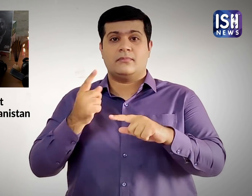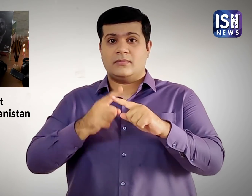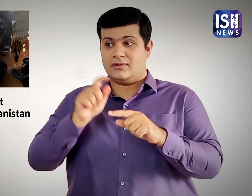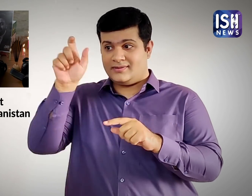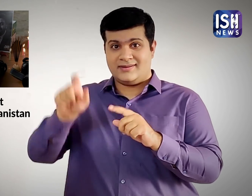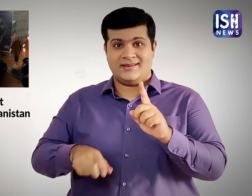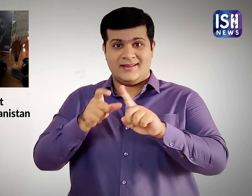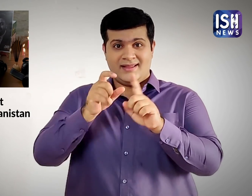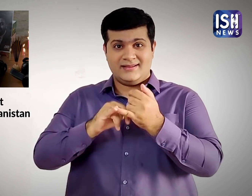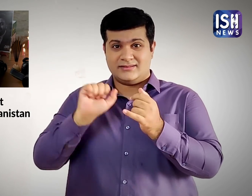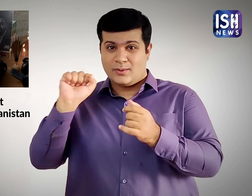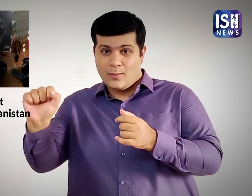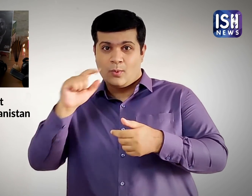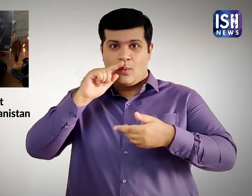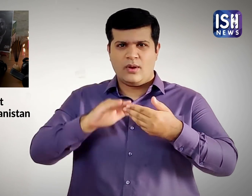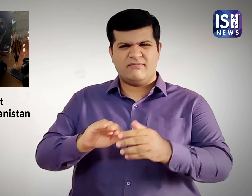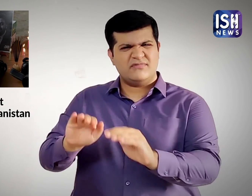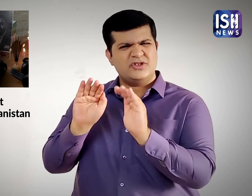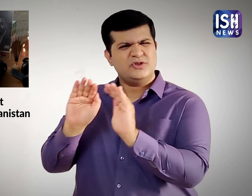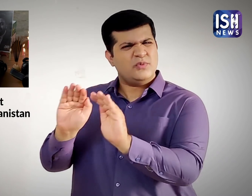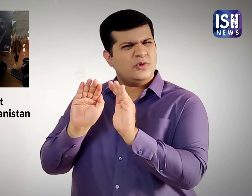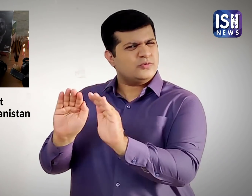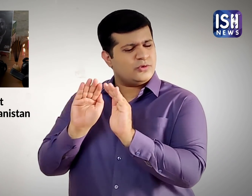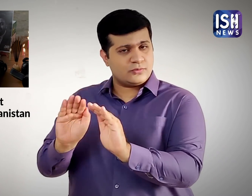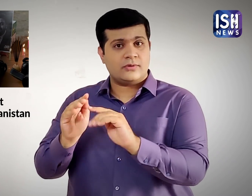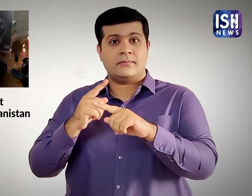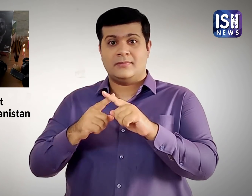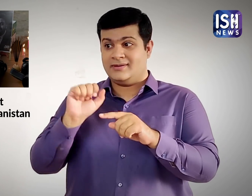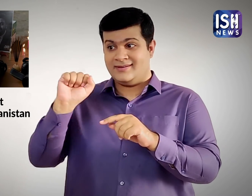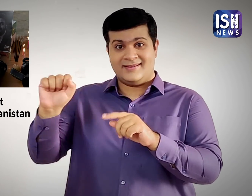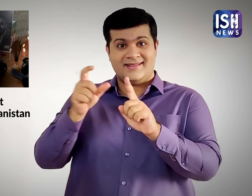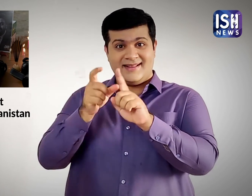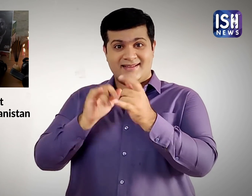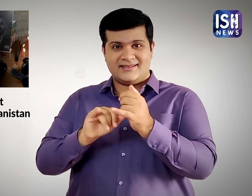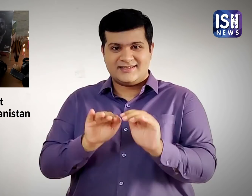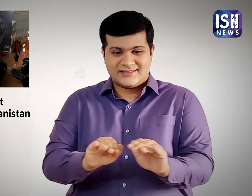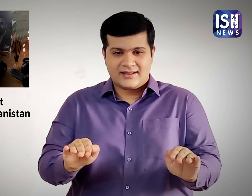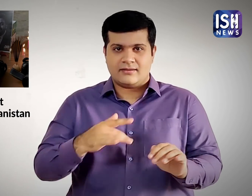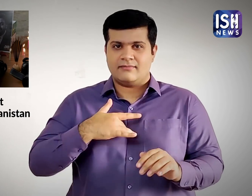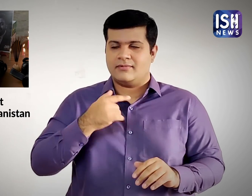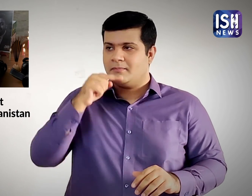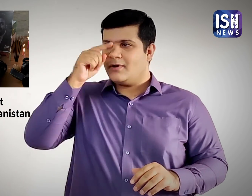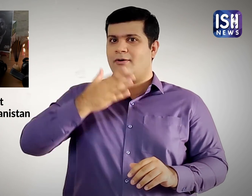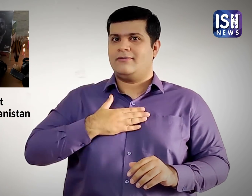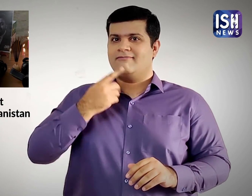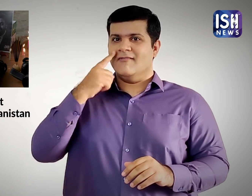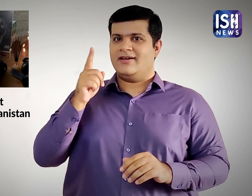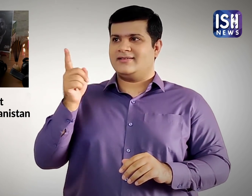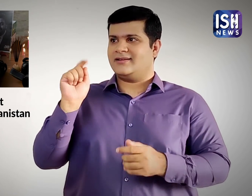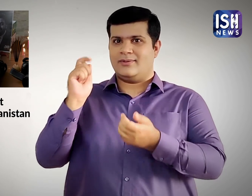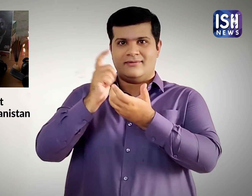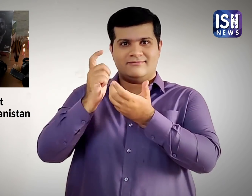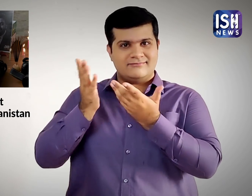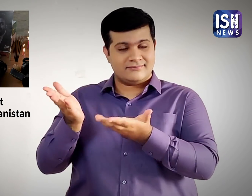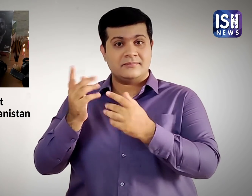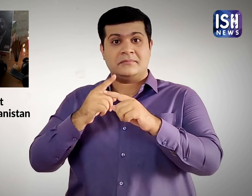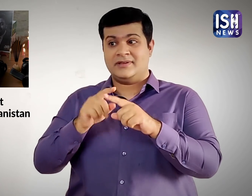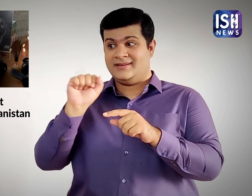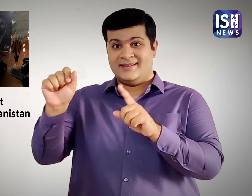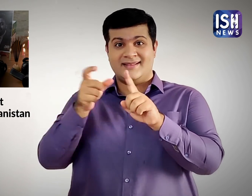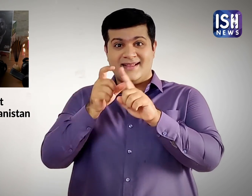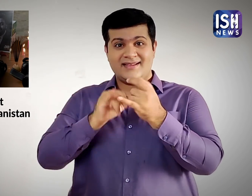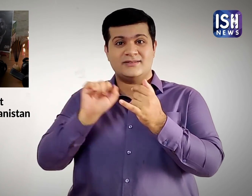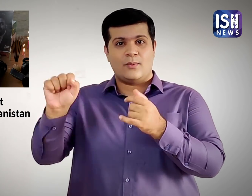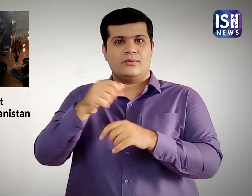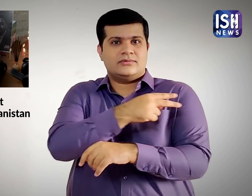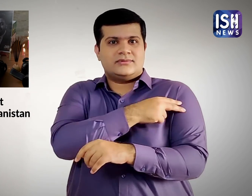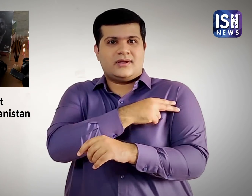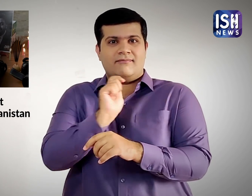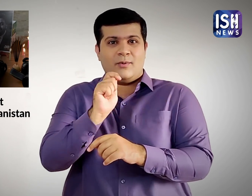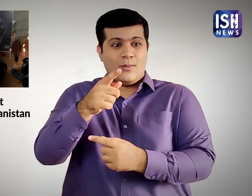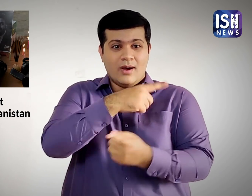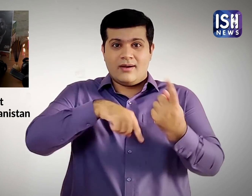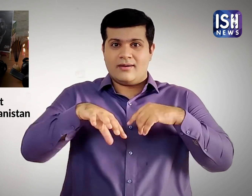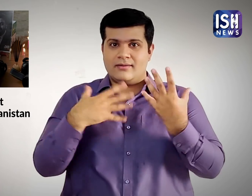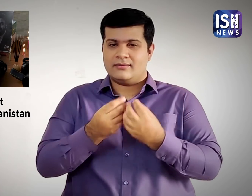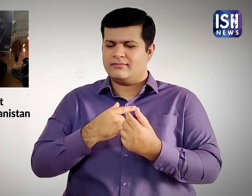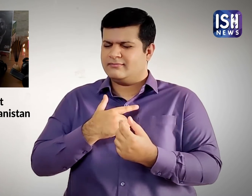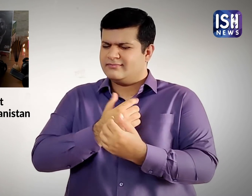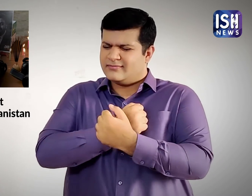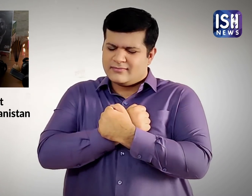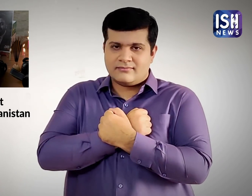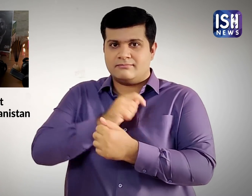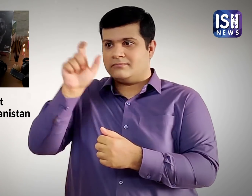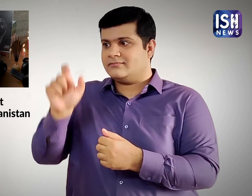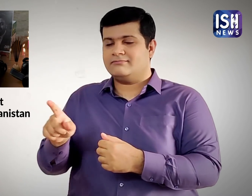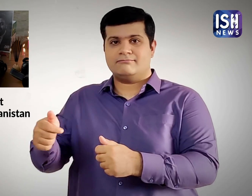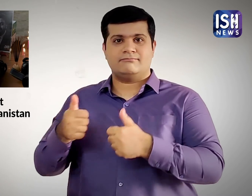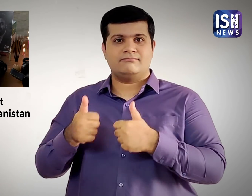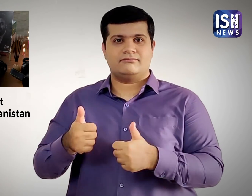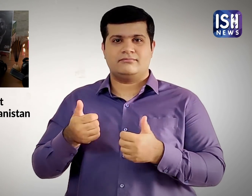a devoted husband and his children were very proud of him. He was a much-loved colleague.